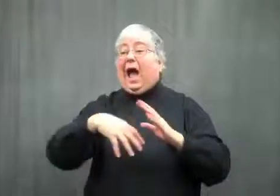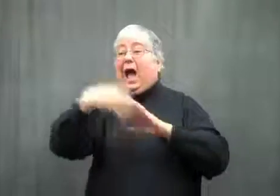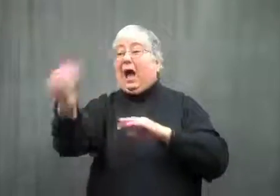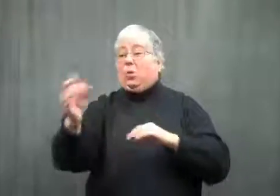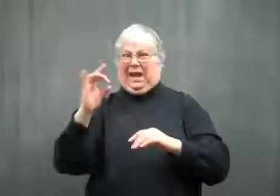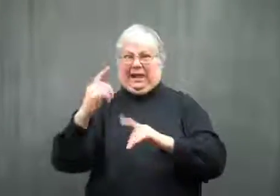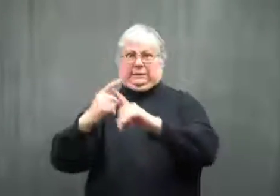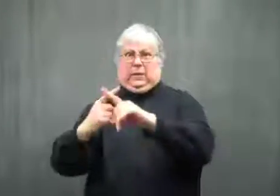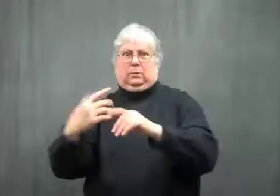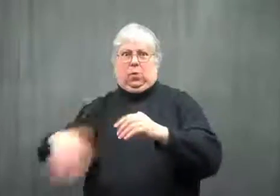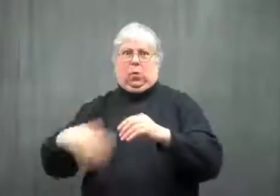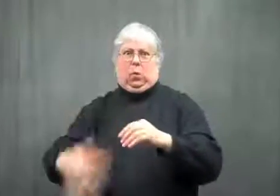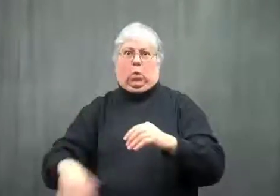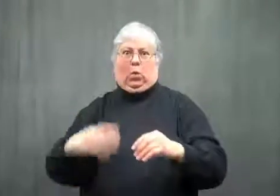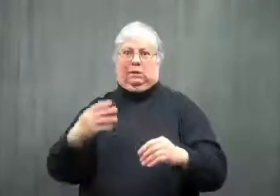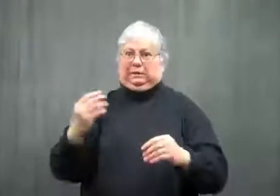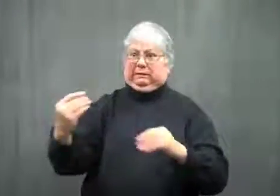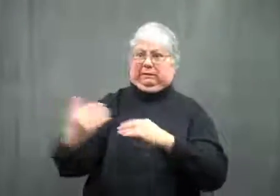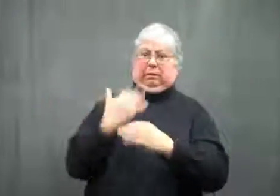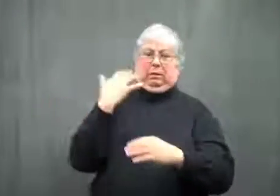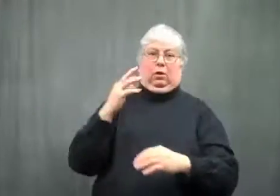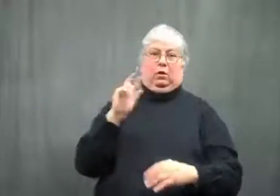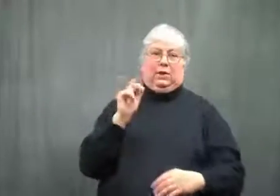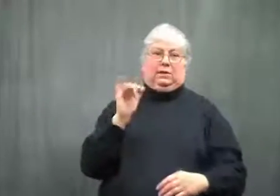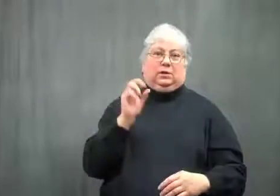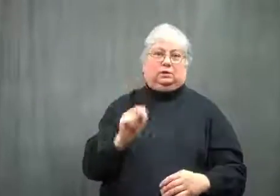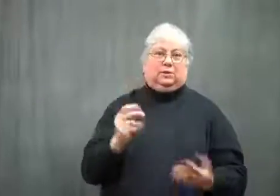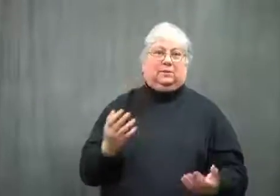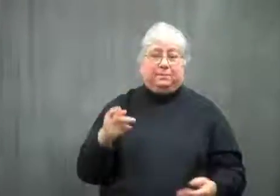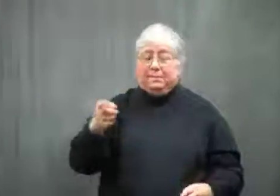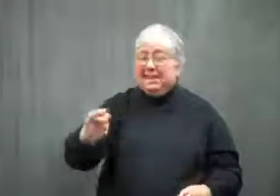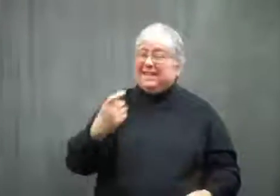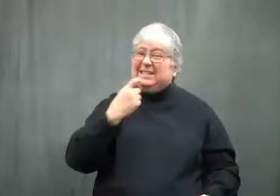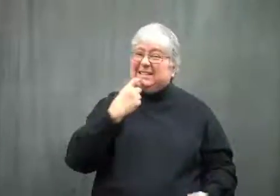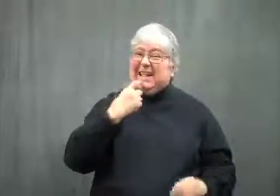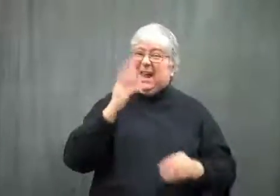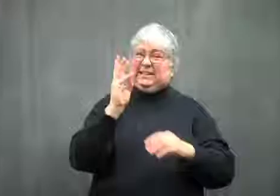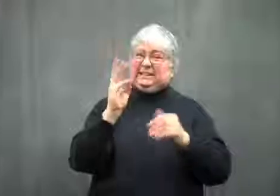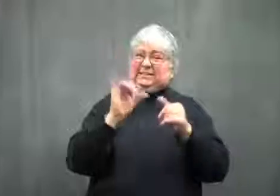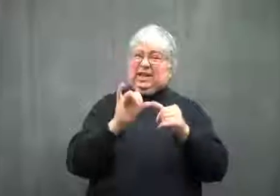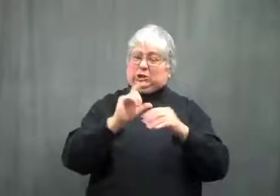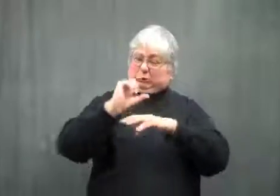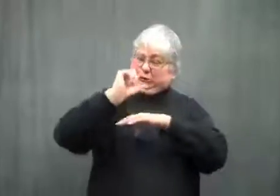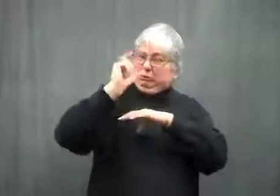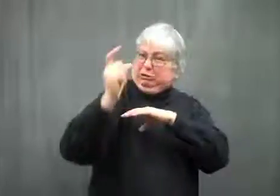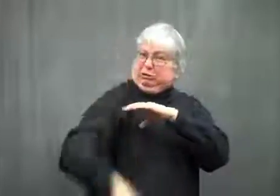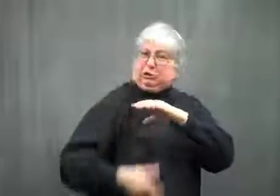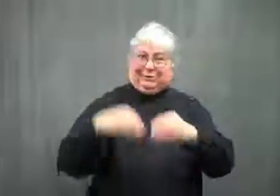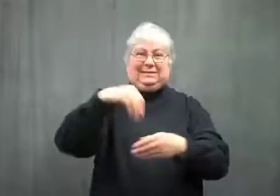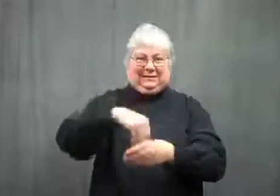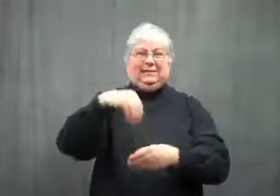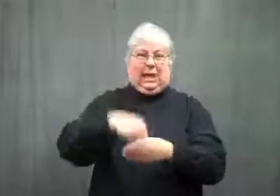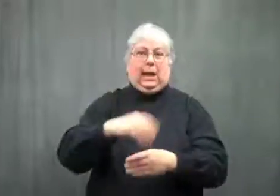Outside the reactor, the levels were eight times what they should be. The reactor is inside a six inch thick steel container.